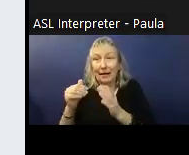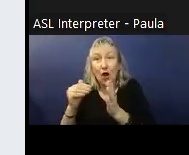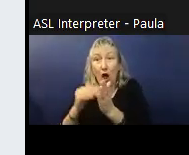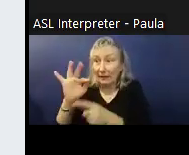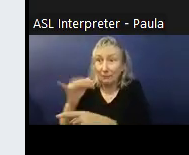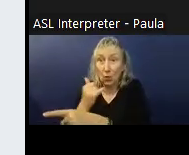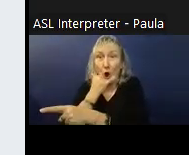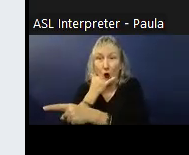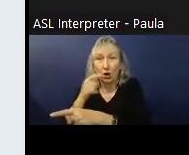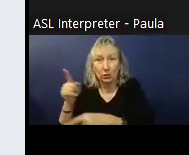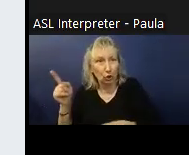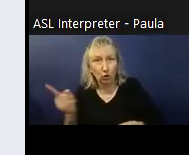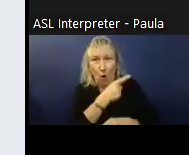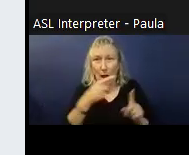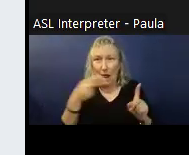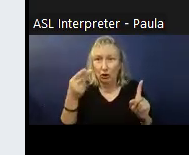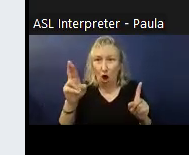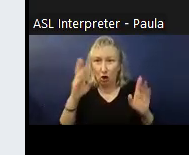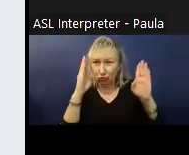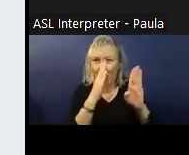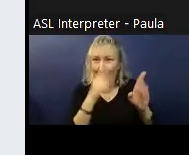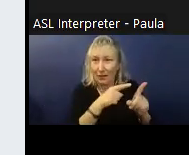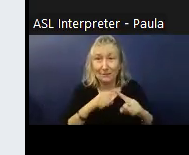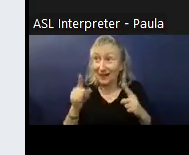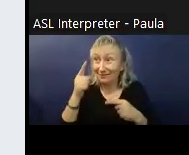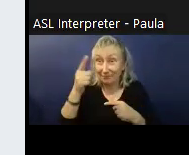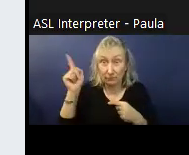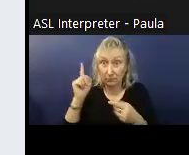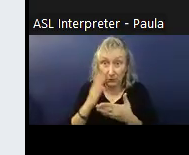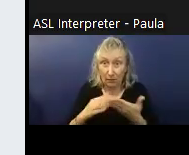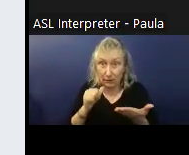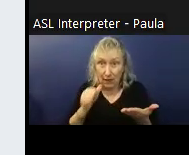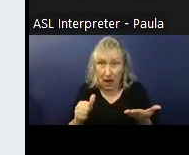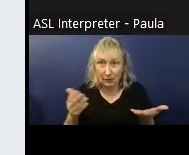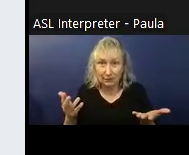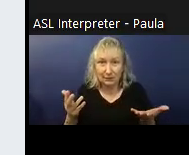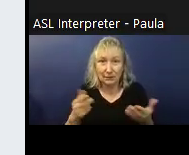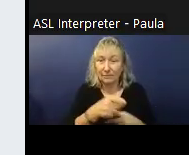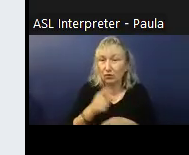And also kind of recognizing that we know that there are regulatory boards and